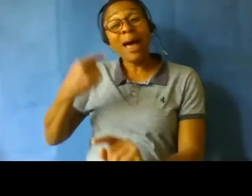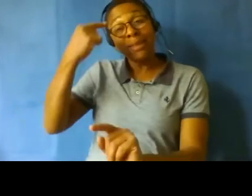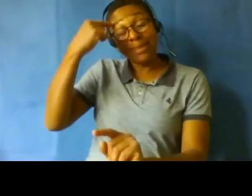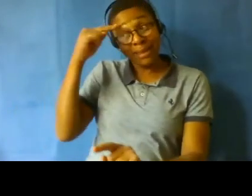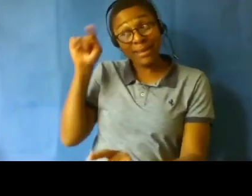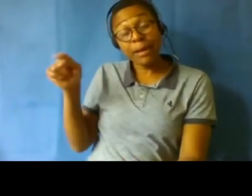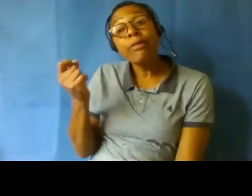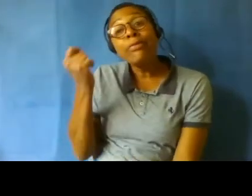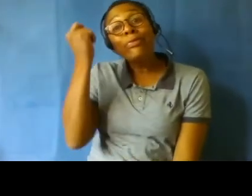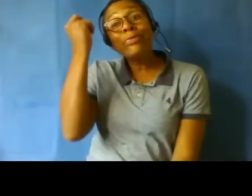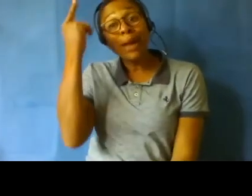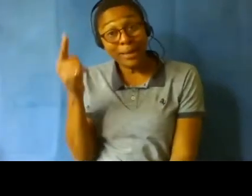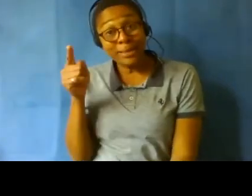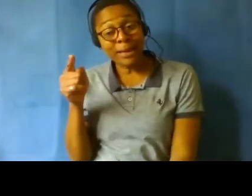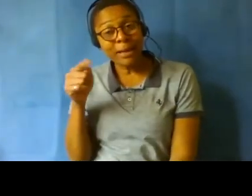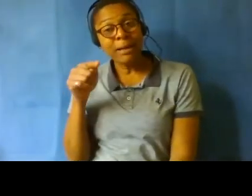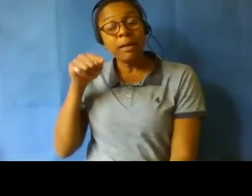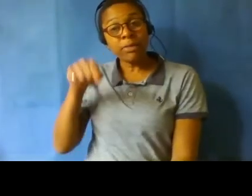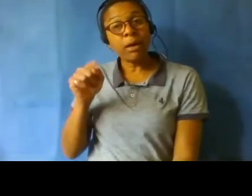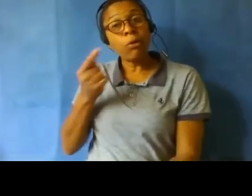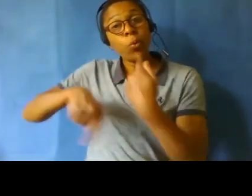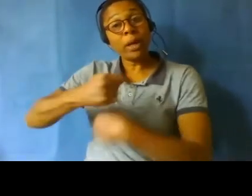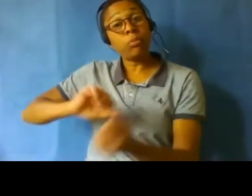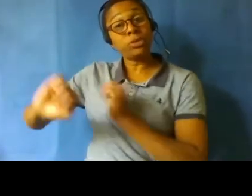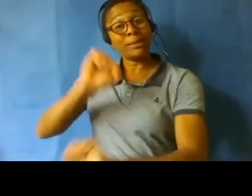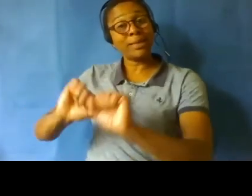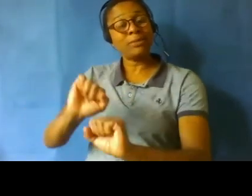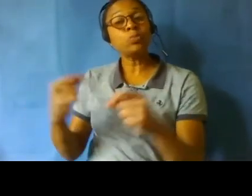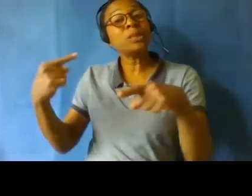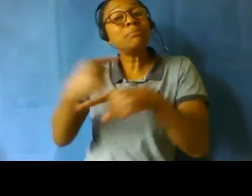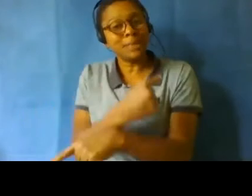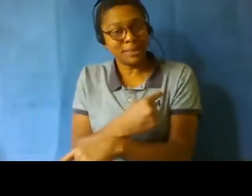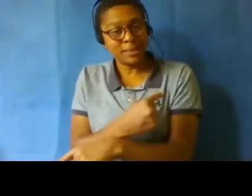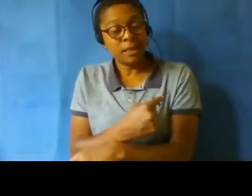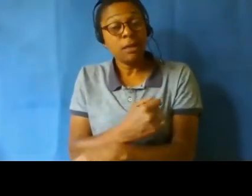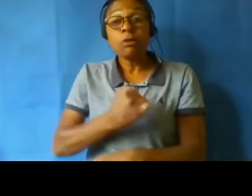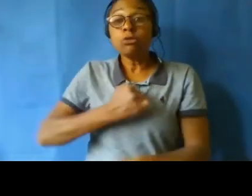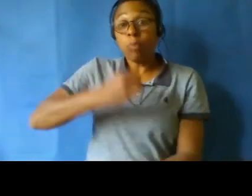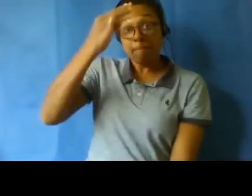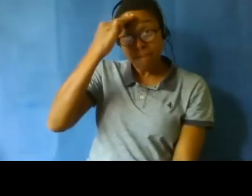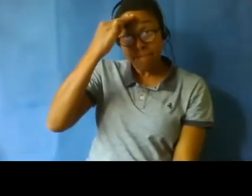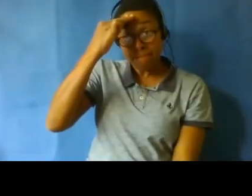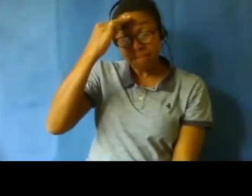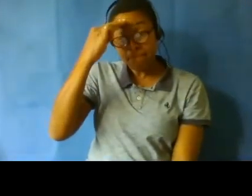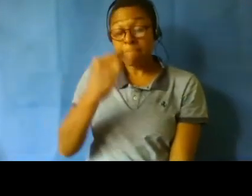protects you wasn't ever really explained so my mom didn't let me have it for that reason and because I wasn't having it some of my friends were like